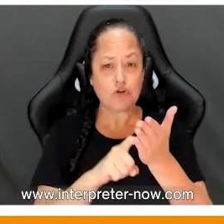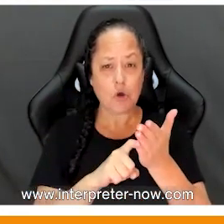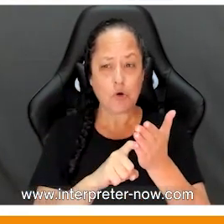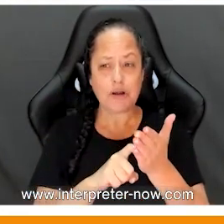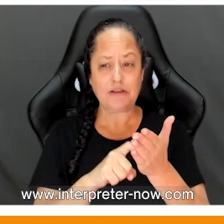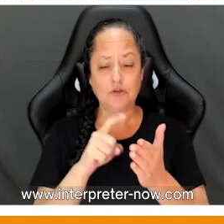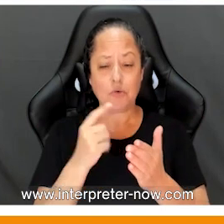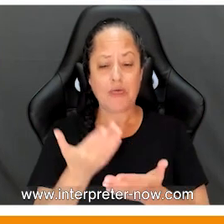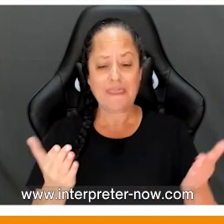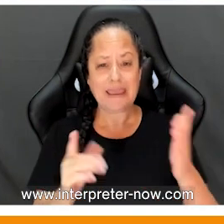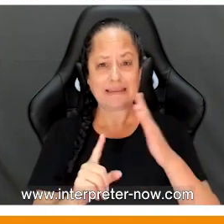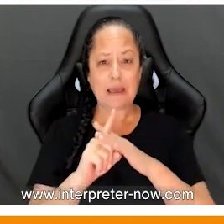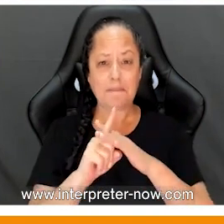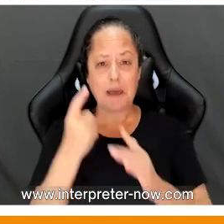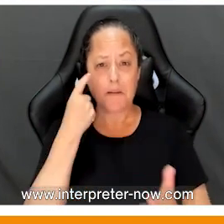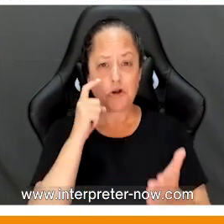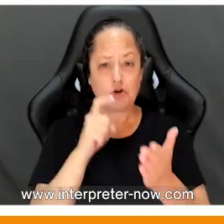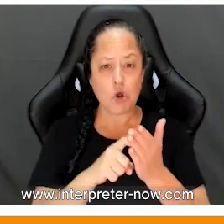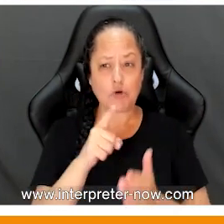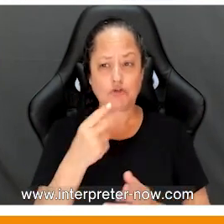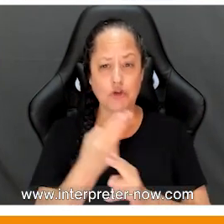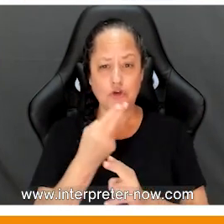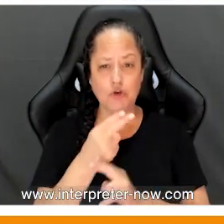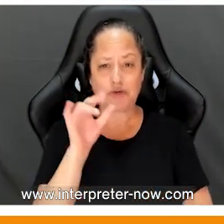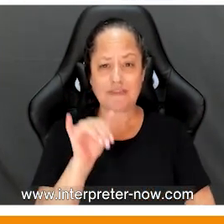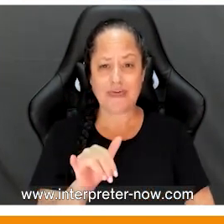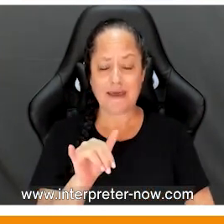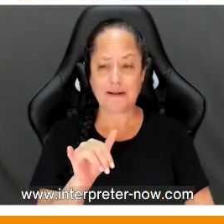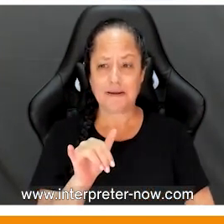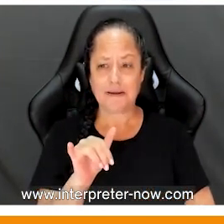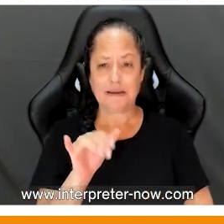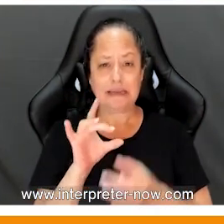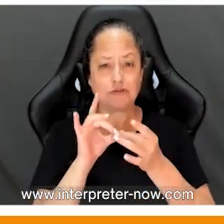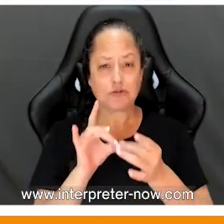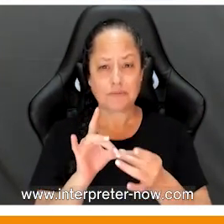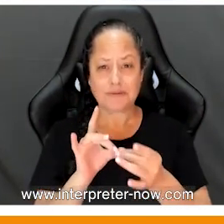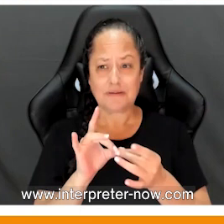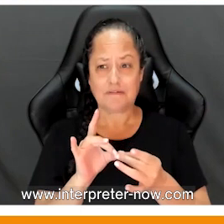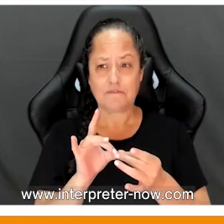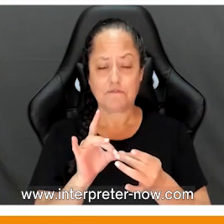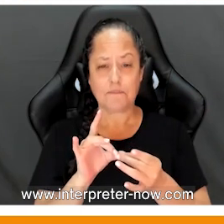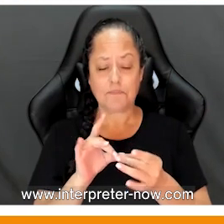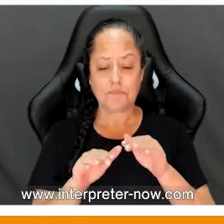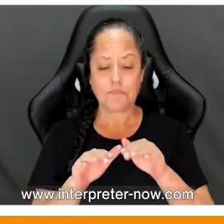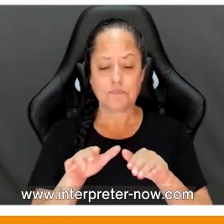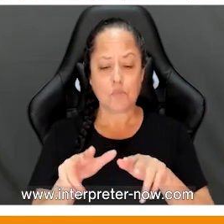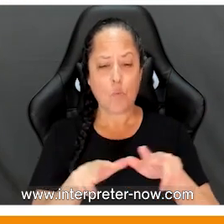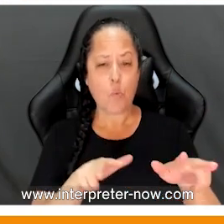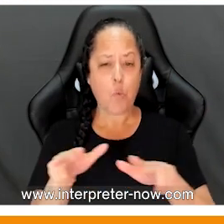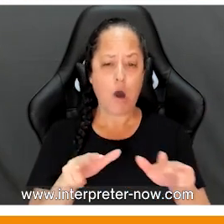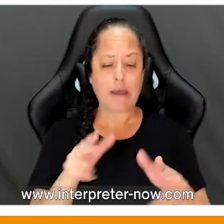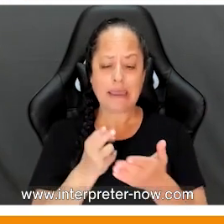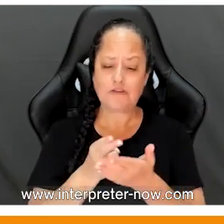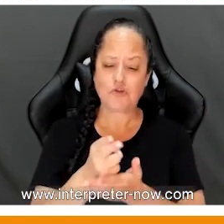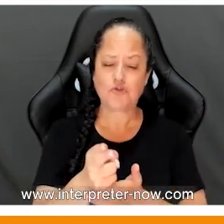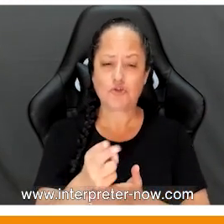So to notice, you can use that in terms of walking into your authentic self or walking